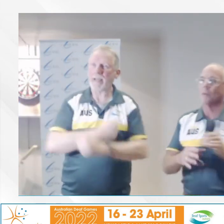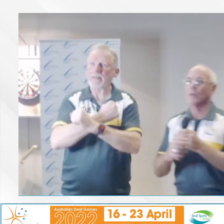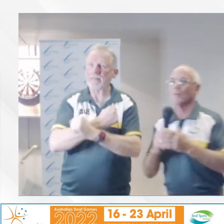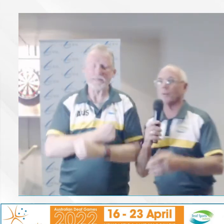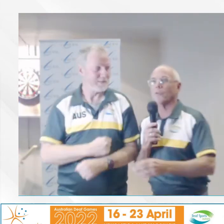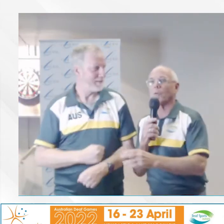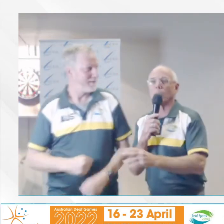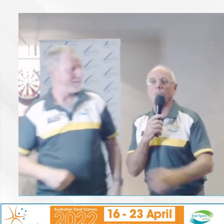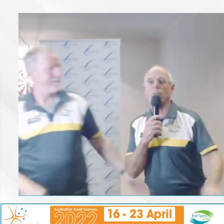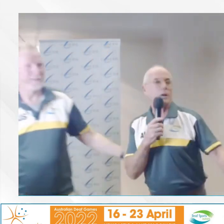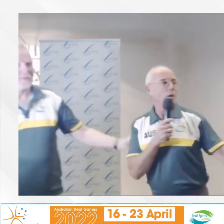i was going to pass a bug